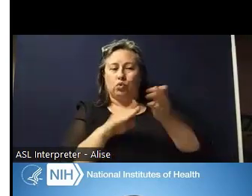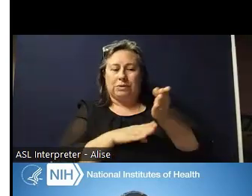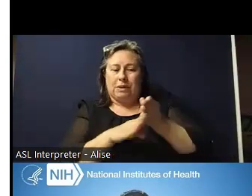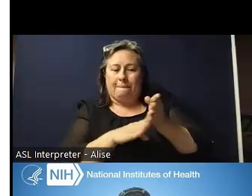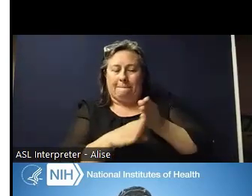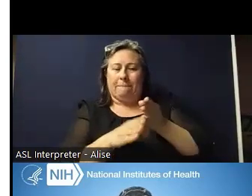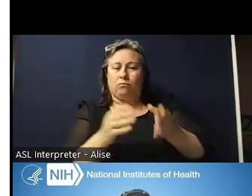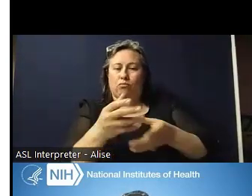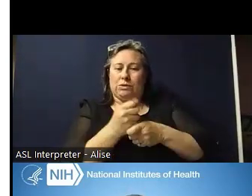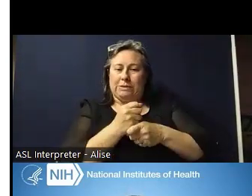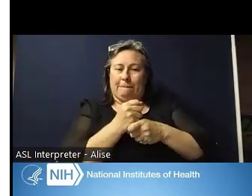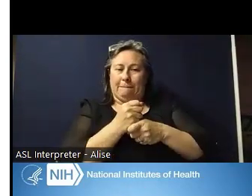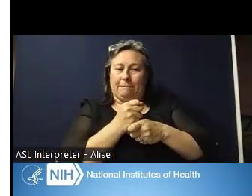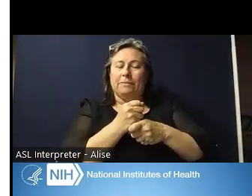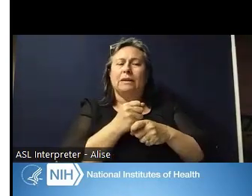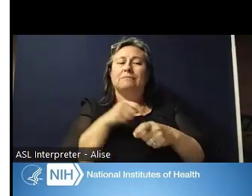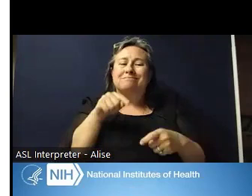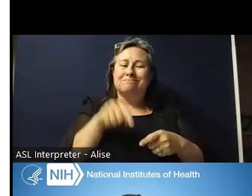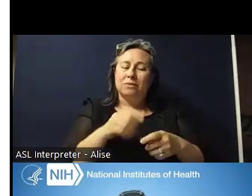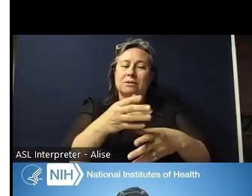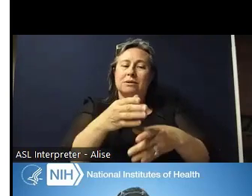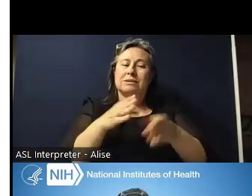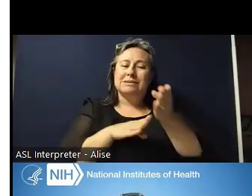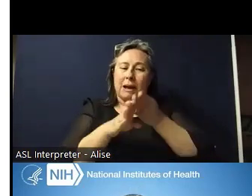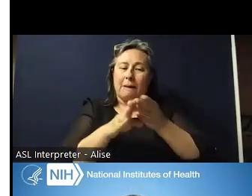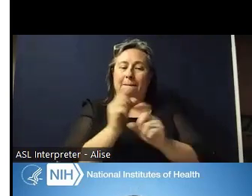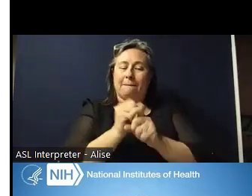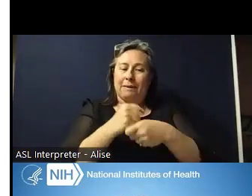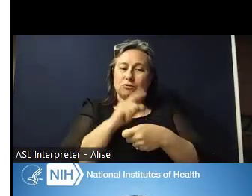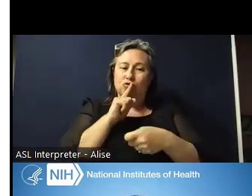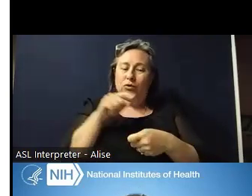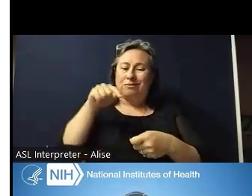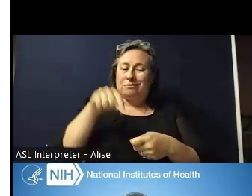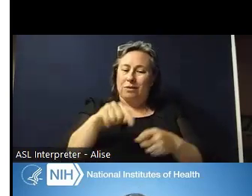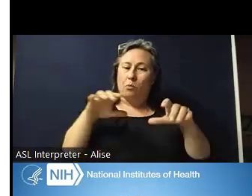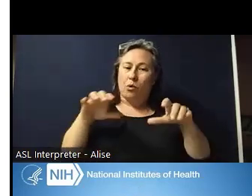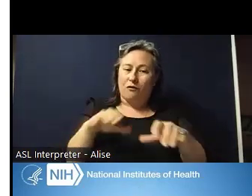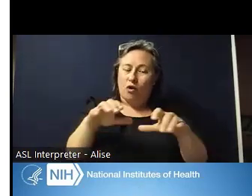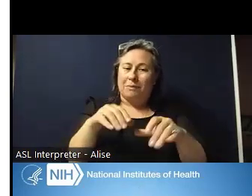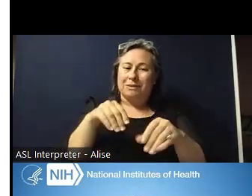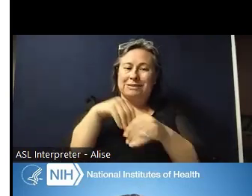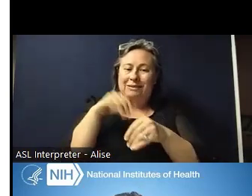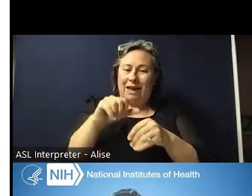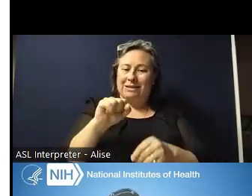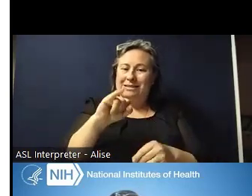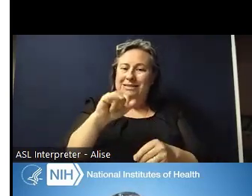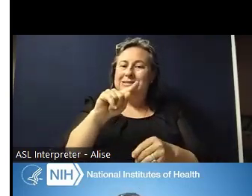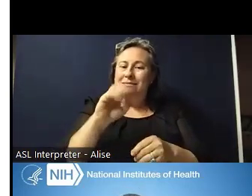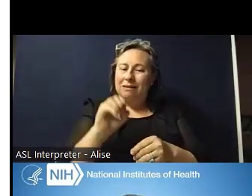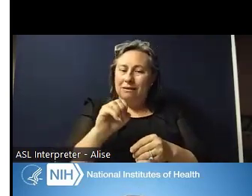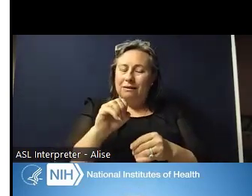for making sure that performance at that site ... that the appropriate expenditures